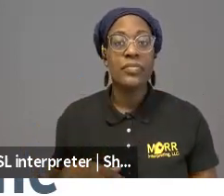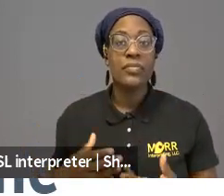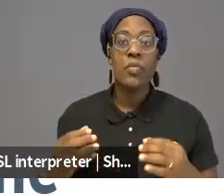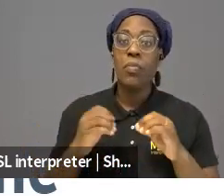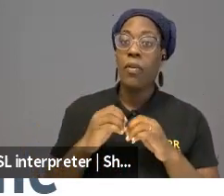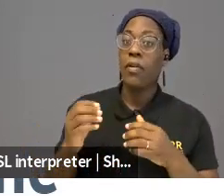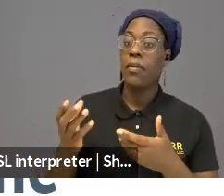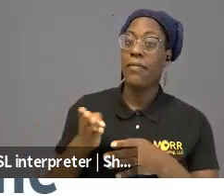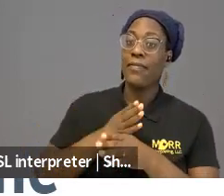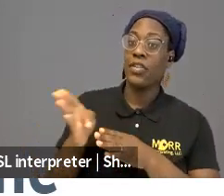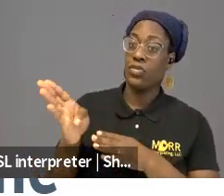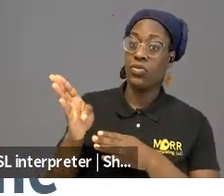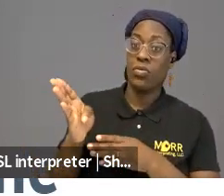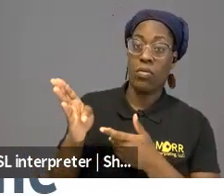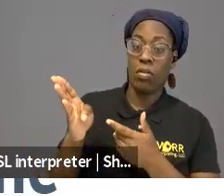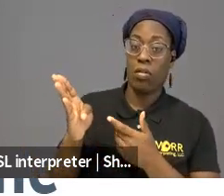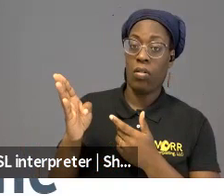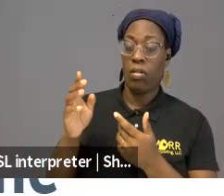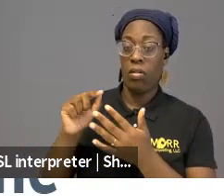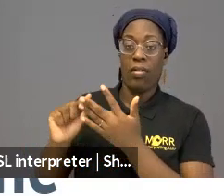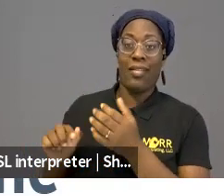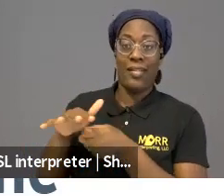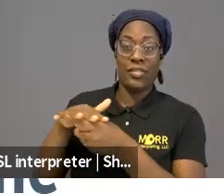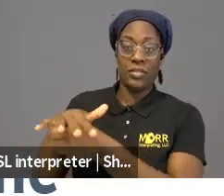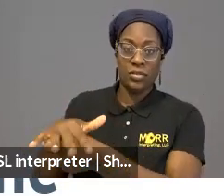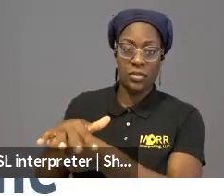professional writing center organizations to help me and my tutors learn more about topics